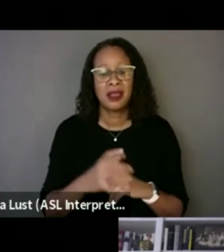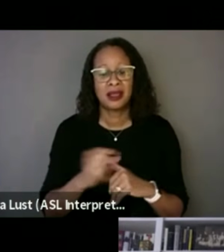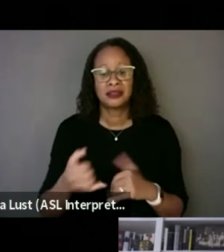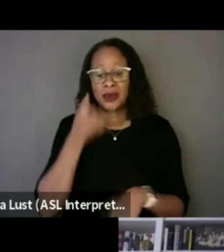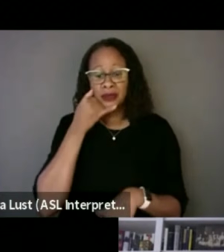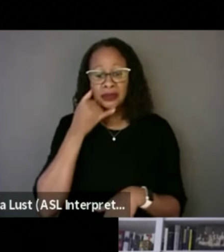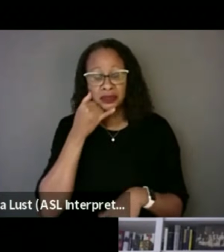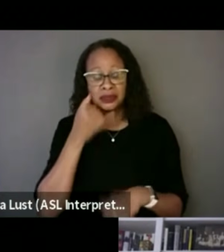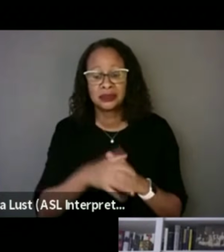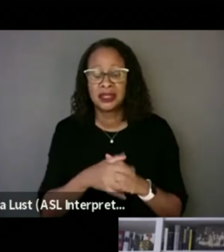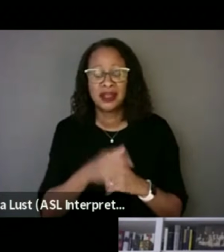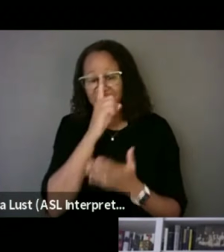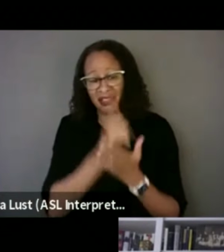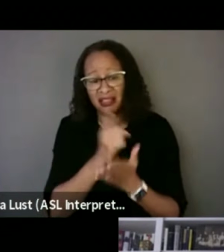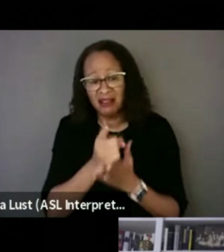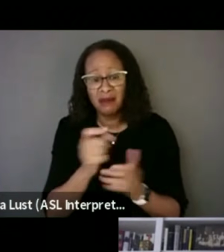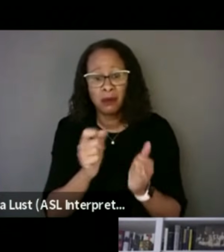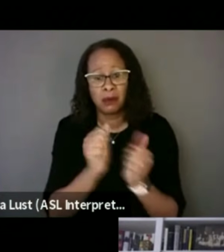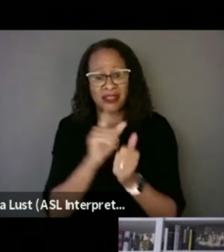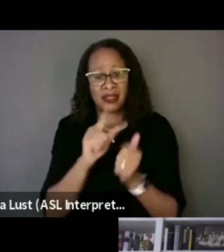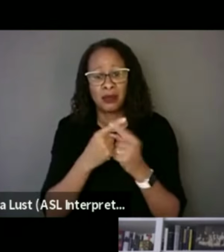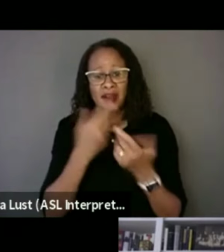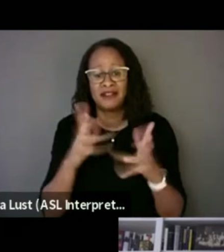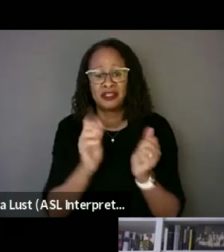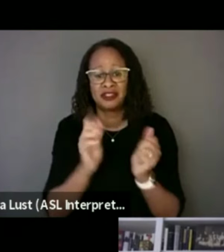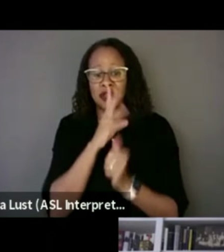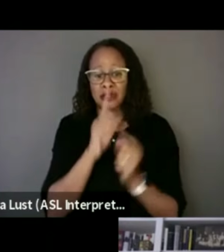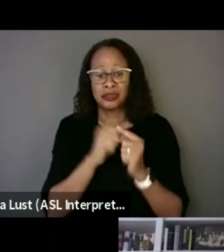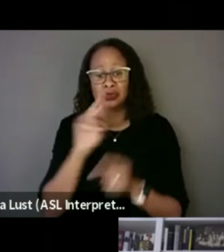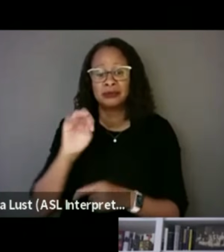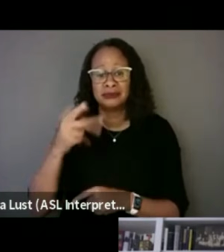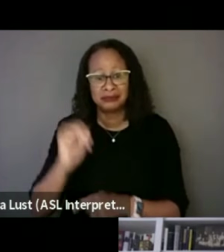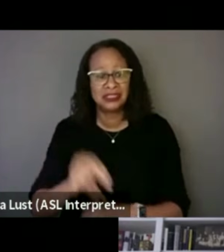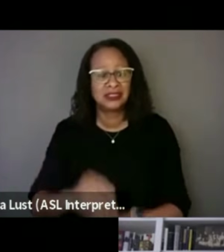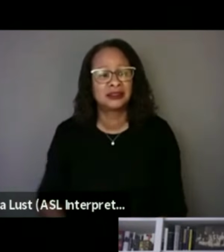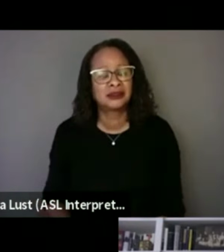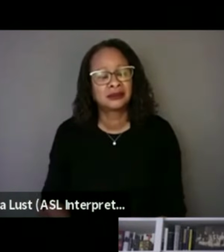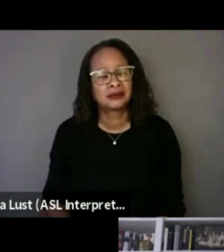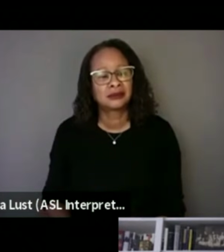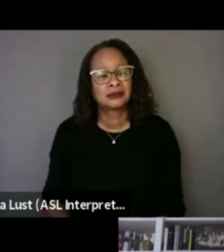fell in love with it. And yeah, still am. And you talked about, you know,